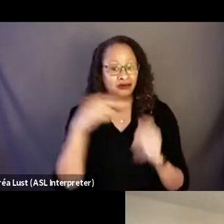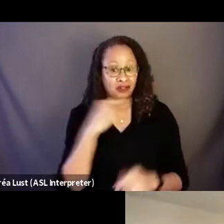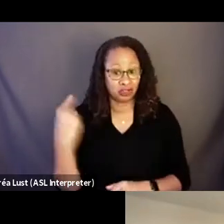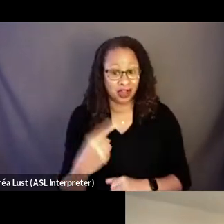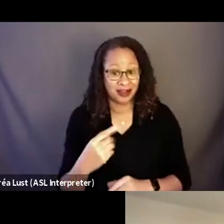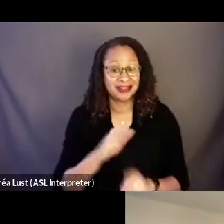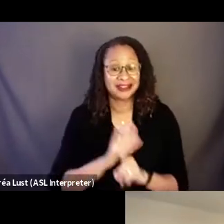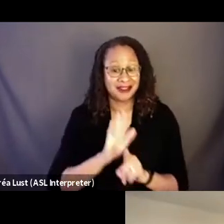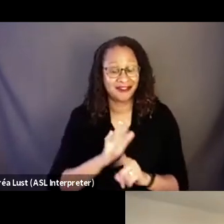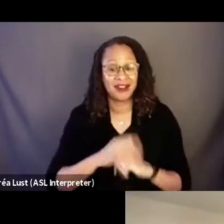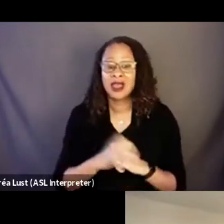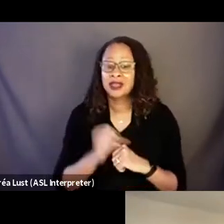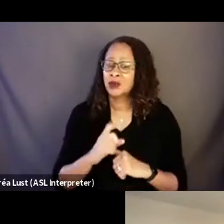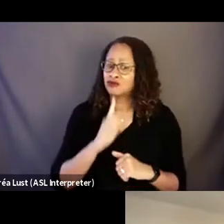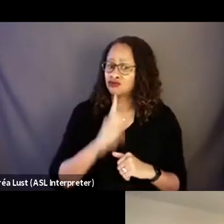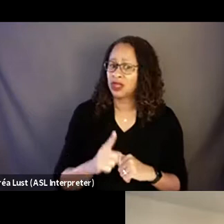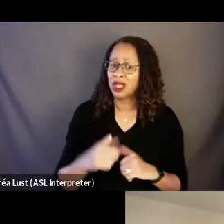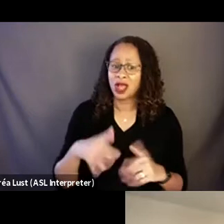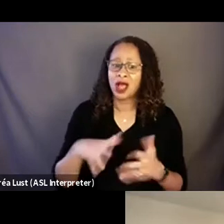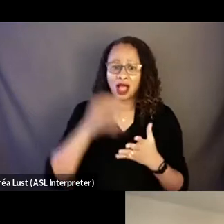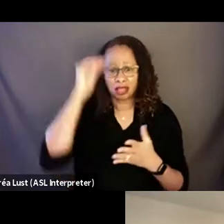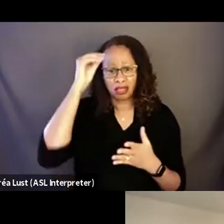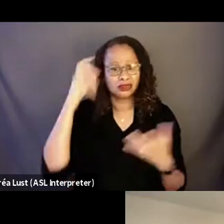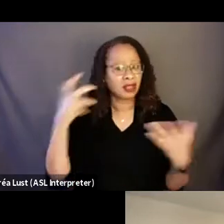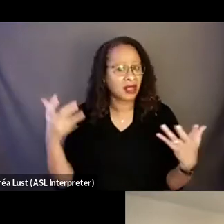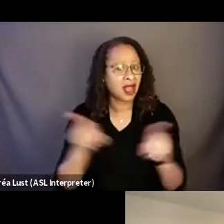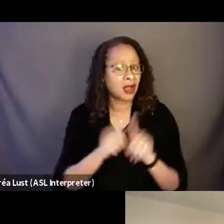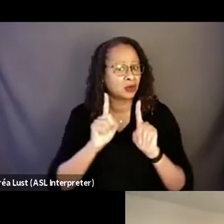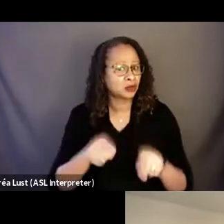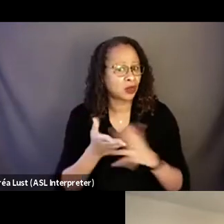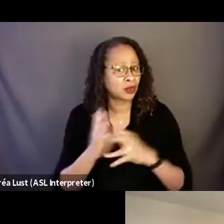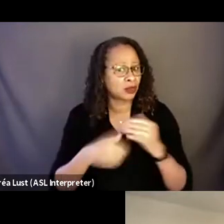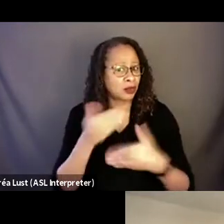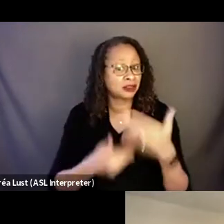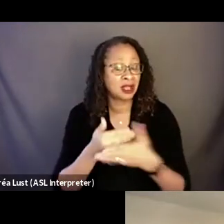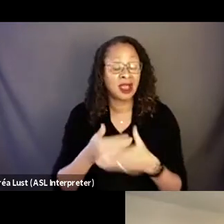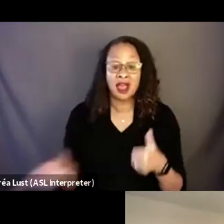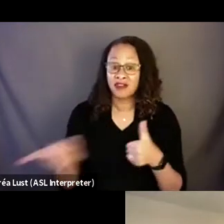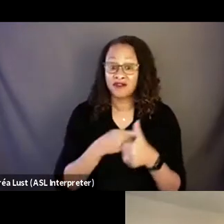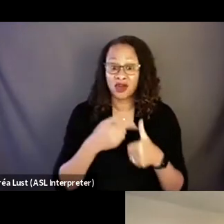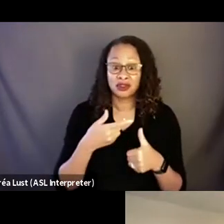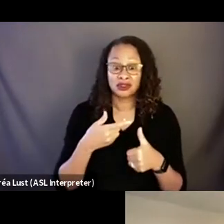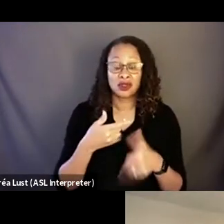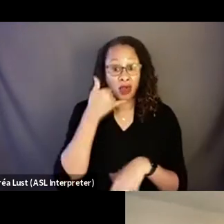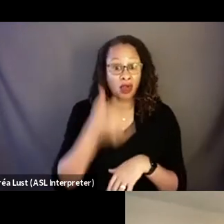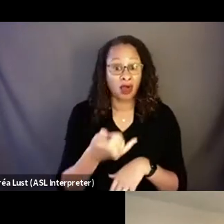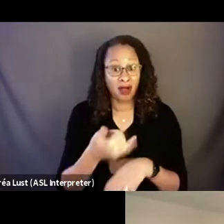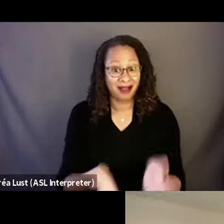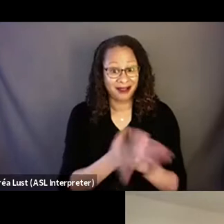So I really learned along the way. And one of the first calls that I made for help was to Igor, who's joined us here,